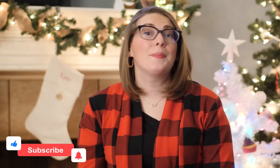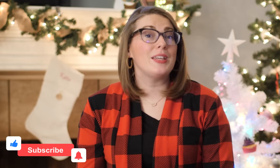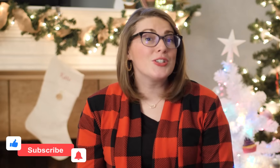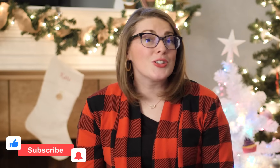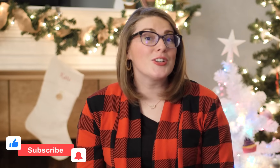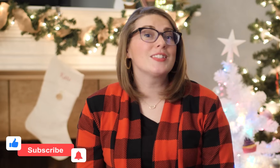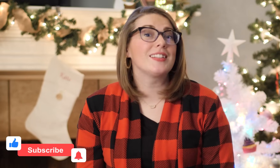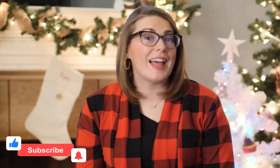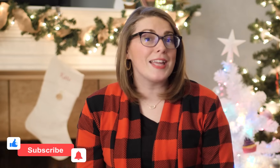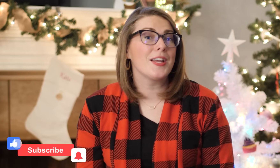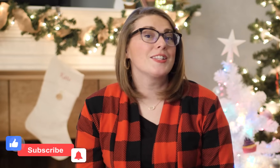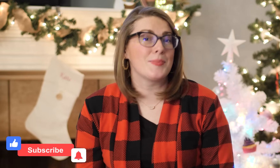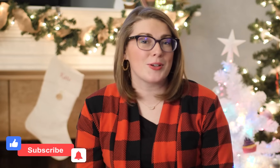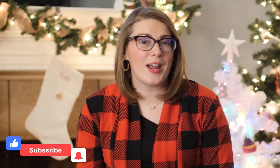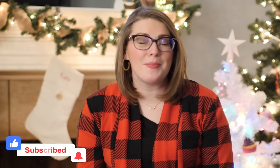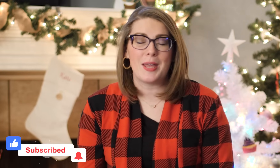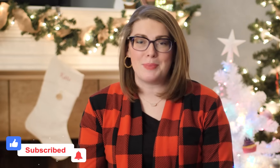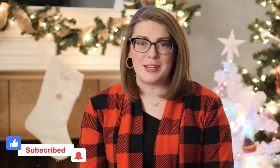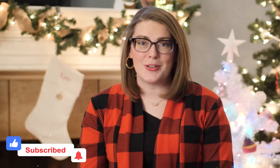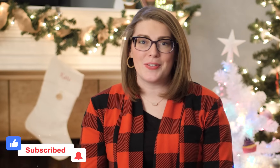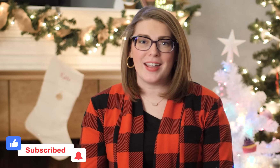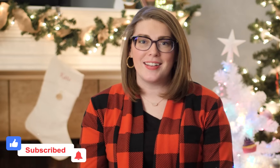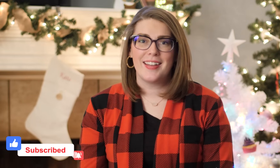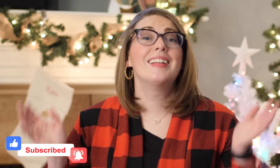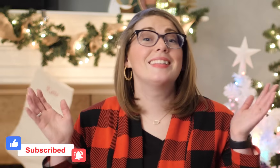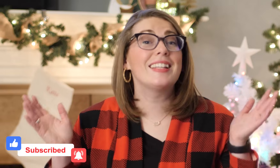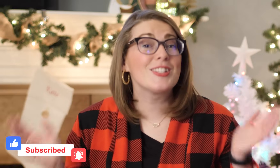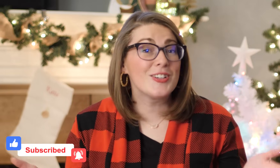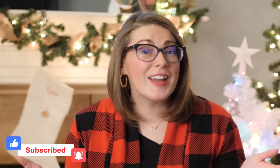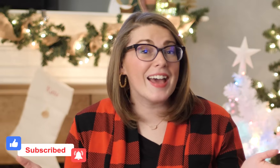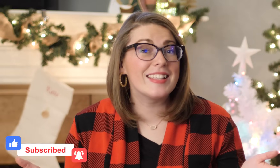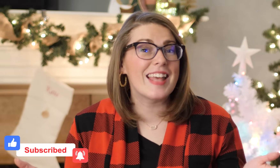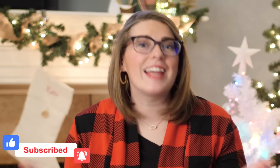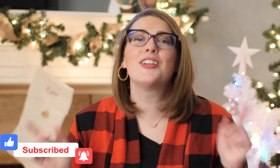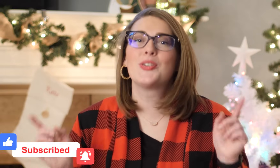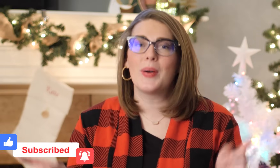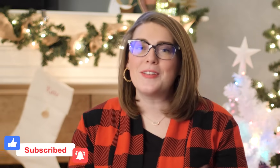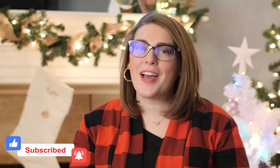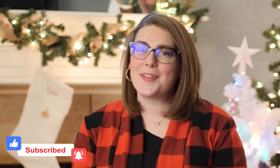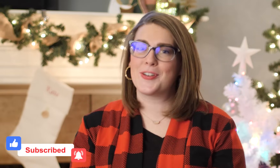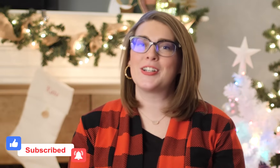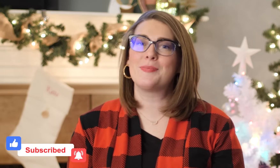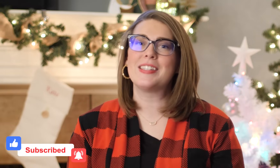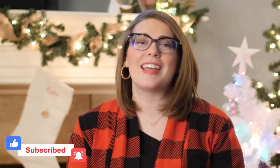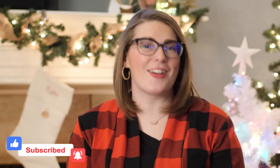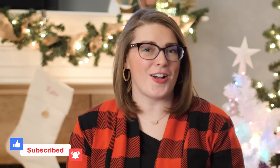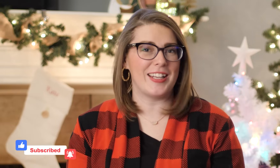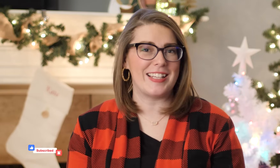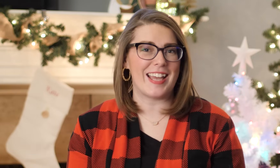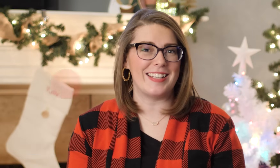Be sure to like, subscribe, and be notified. Let's learn how to sign 25 Christmas and holiday signs.